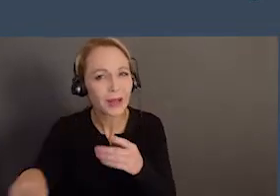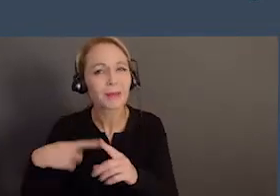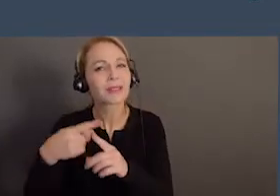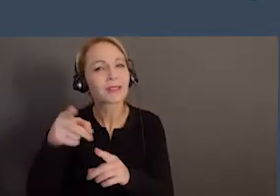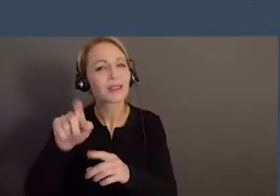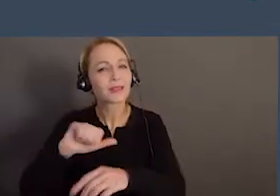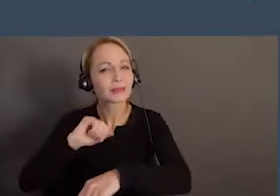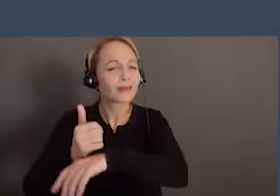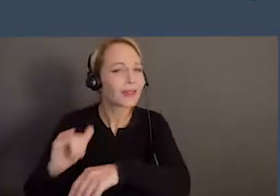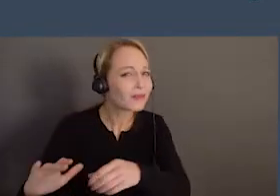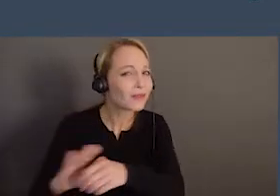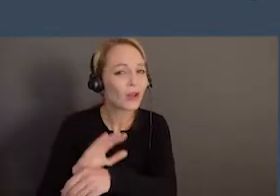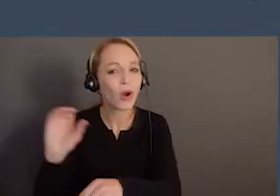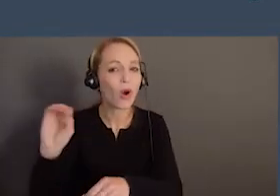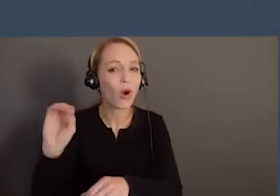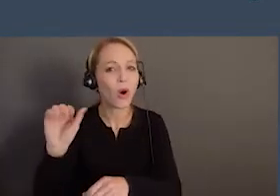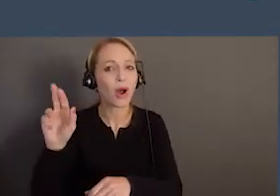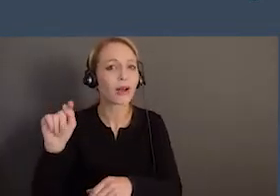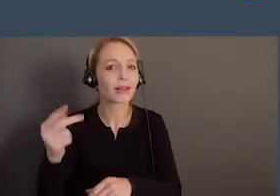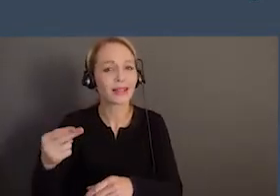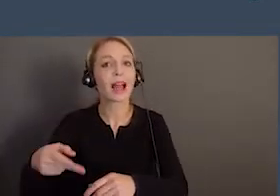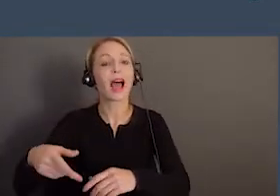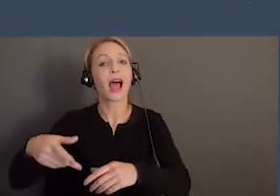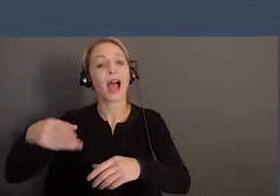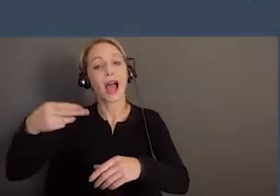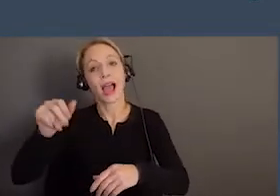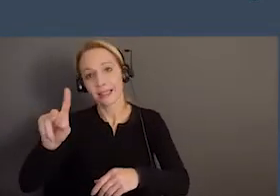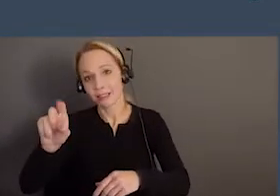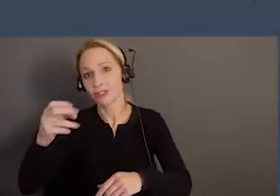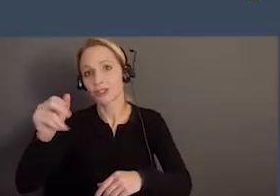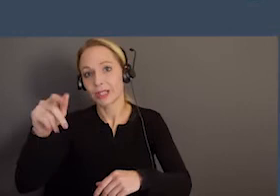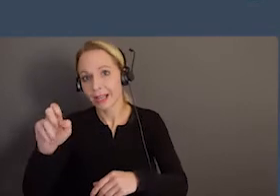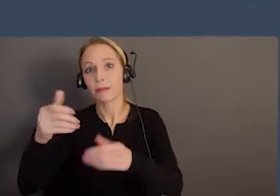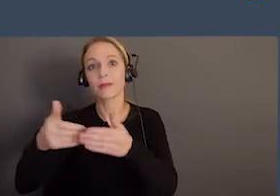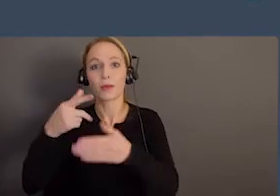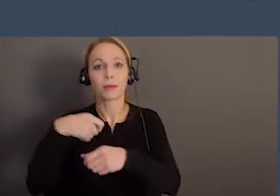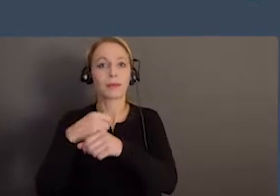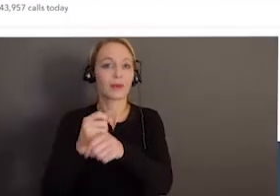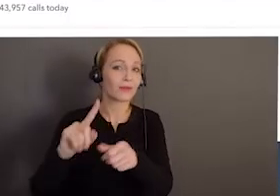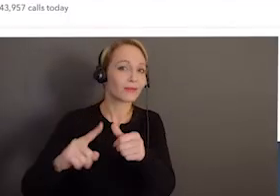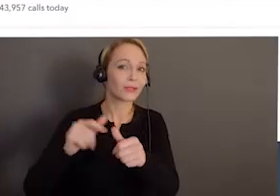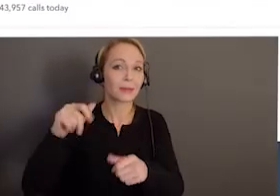ACCOUNT AND IMPLEMENT THE WHOLE OAUTH HANDSHAKE BEFORE MAKING YOUR FIRST CALL.